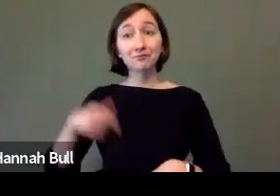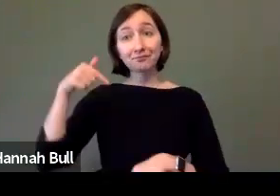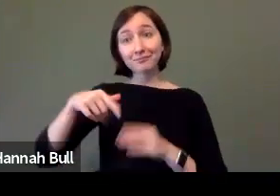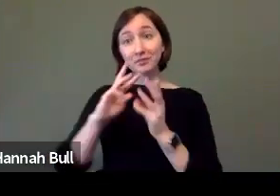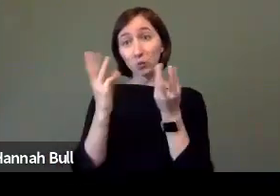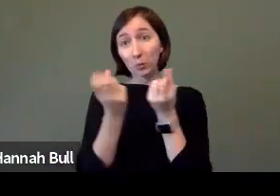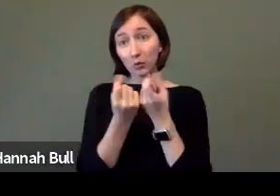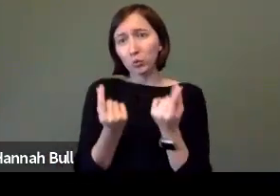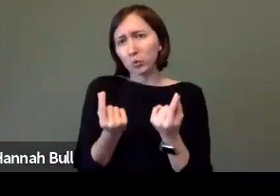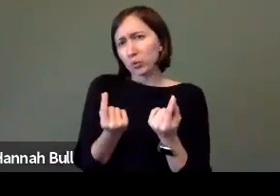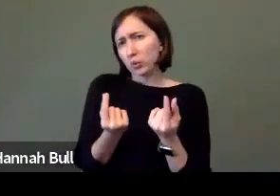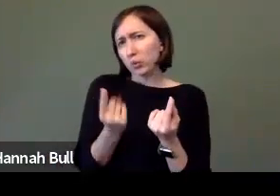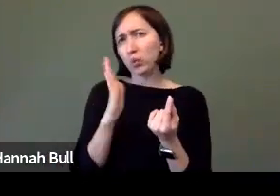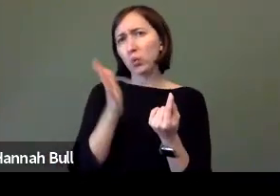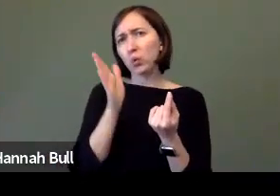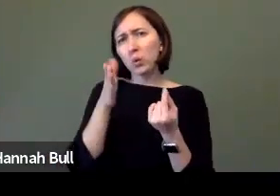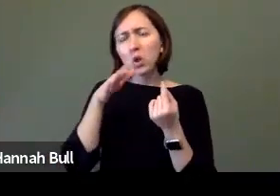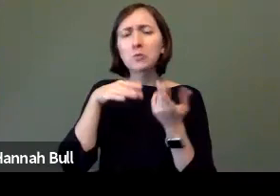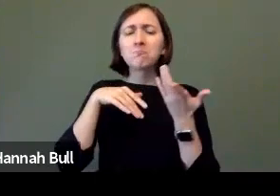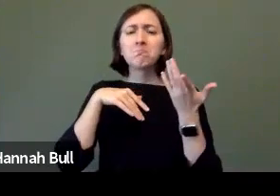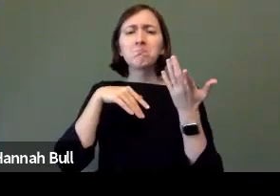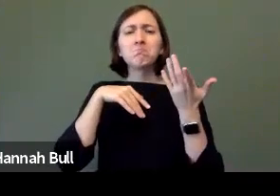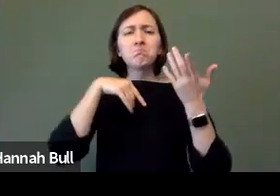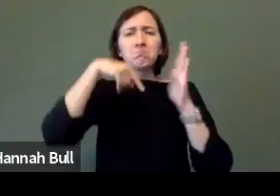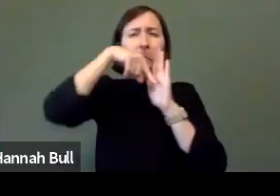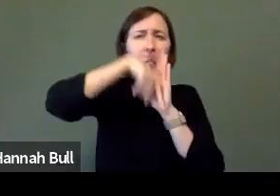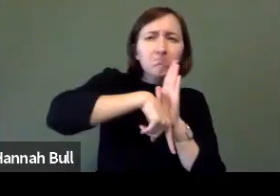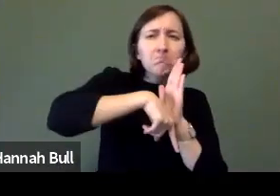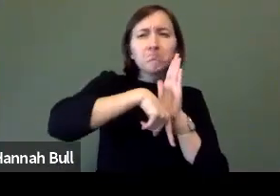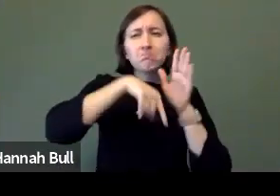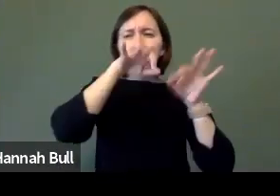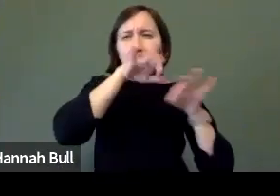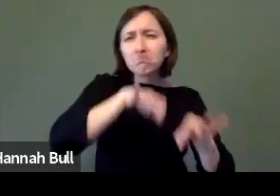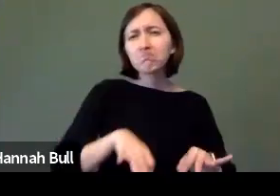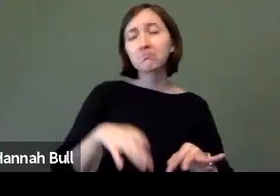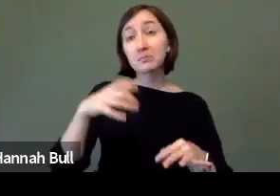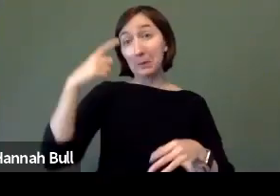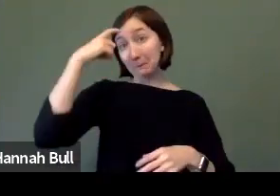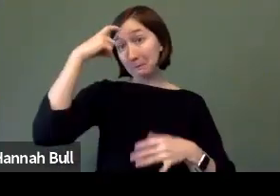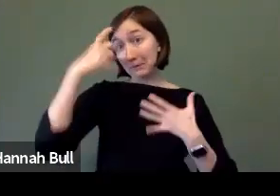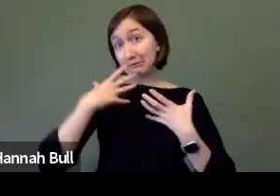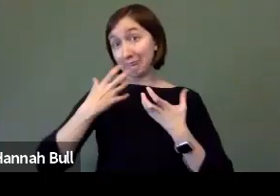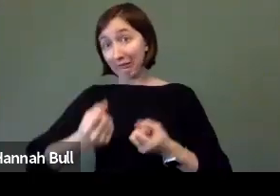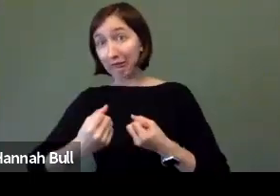is explore various factors for understanding mental health and resilience of folks with disabilities